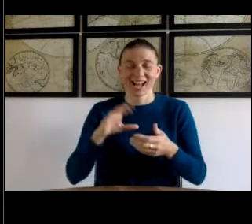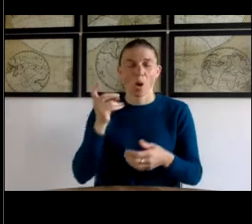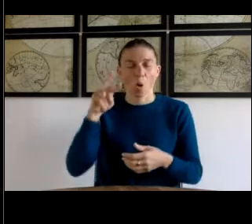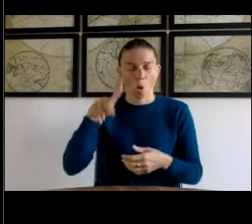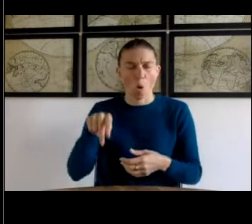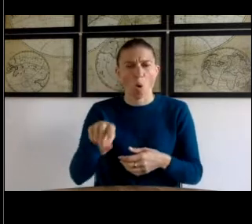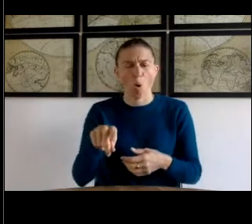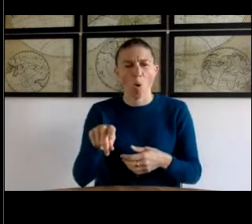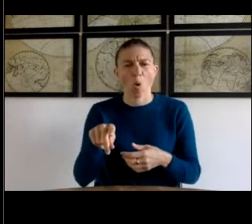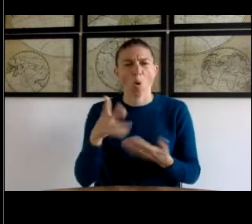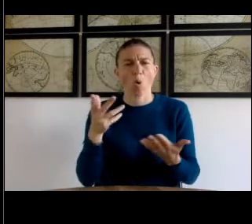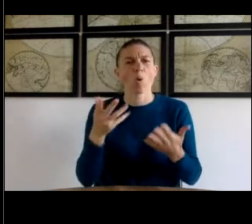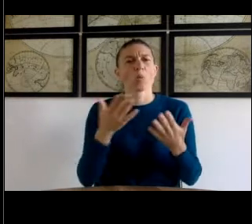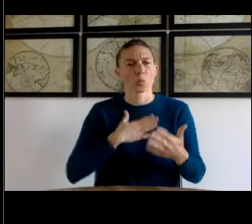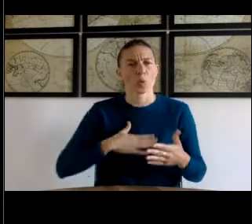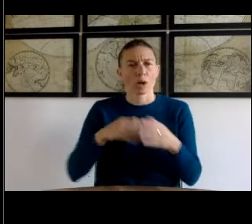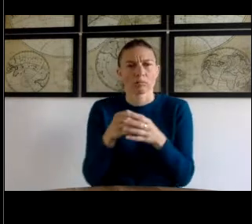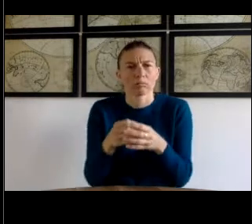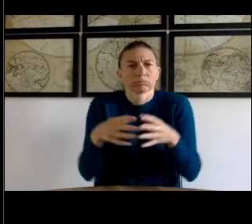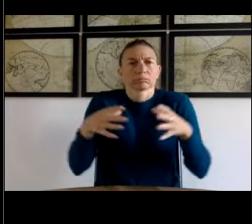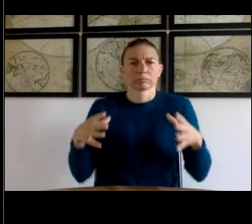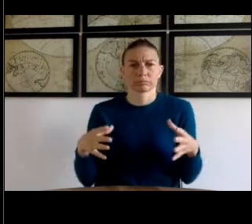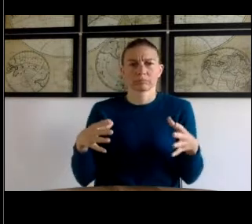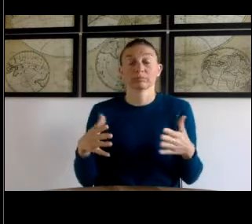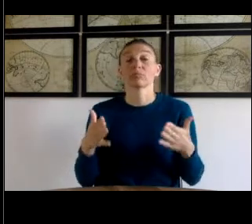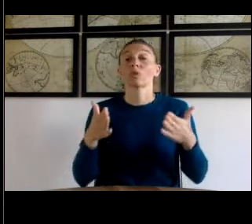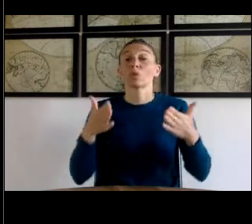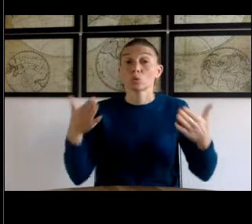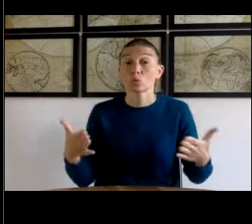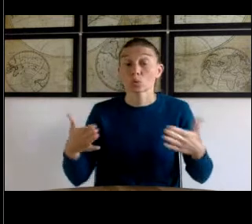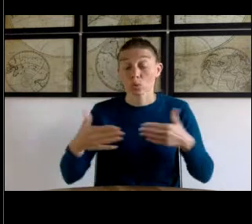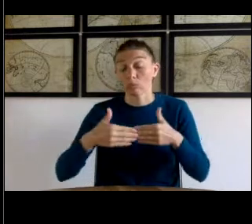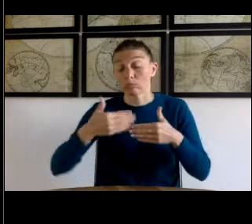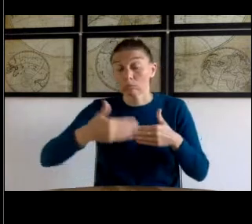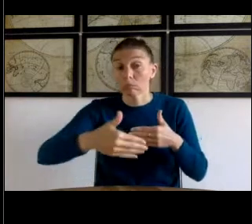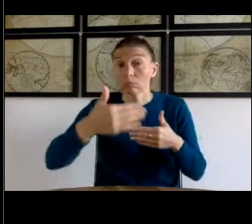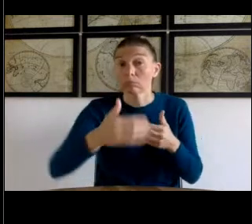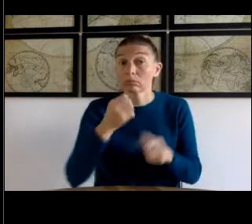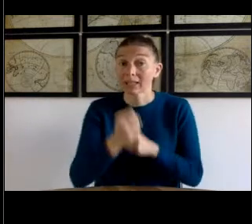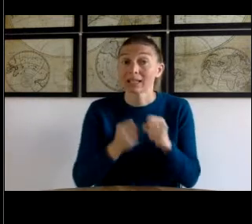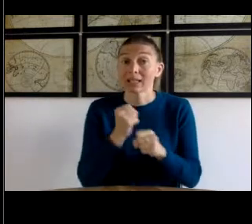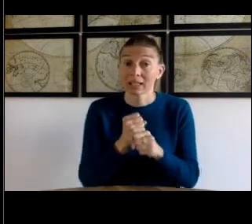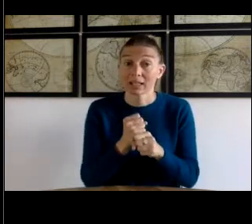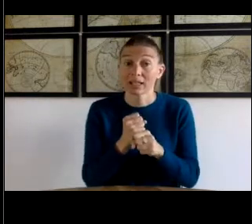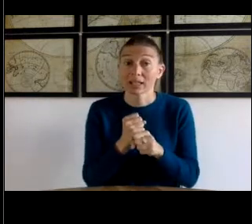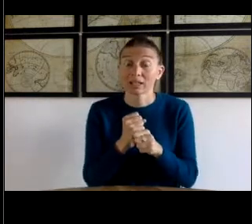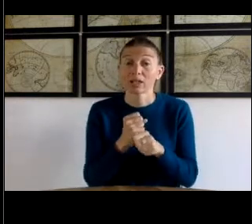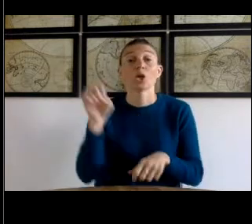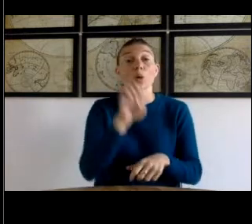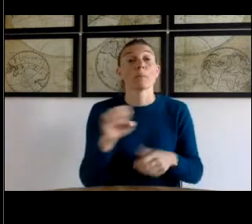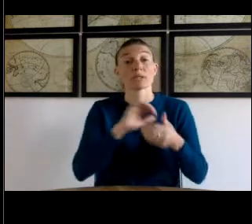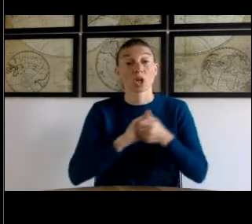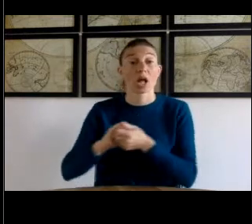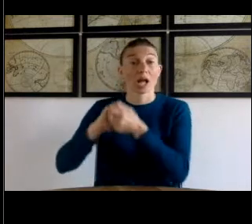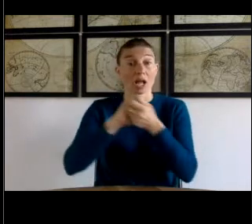so what will happen in the coming years is that the European Solidarity Corps will be expanded